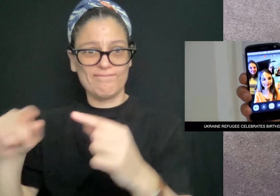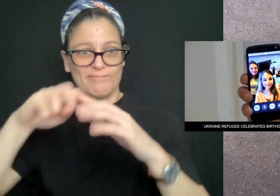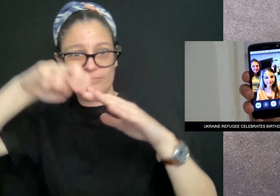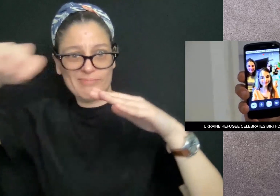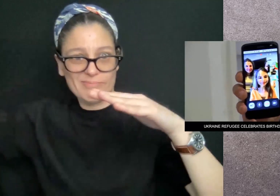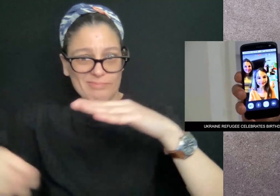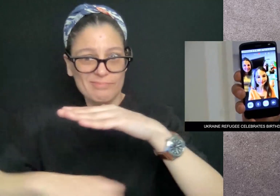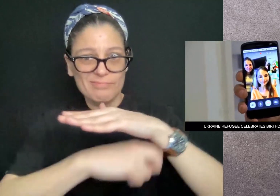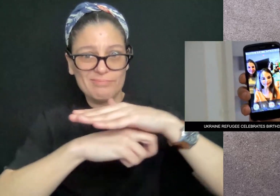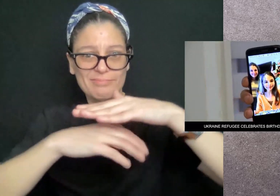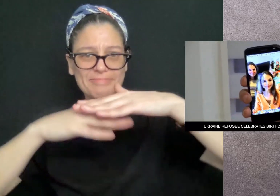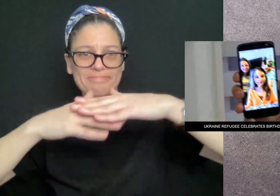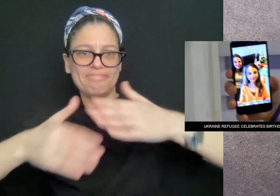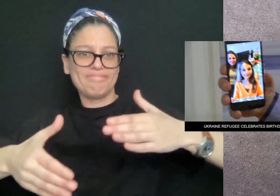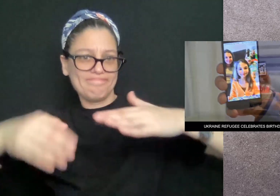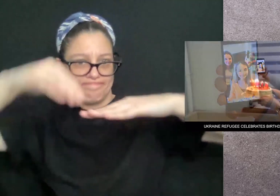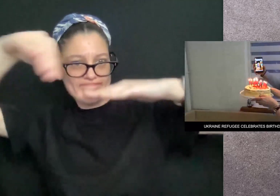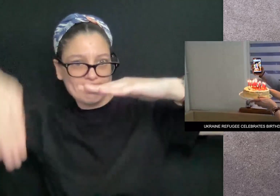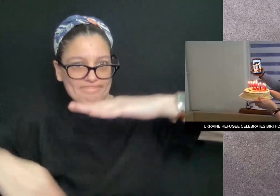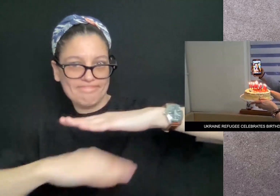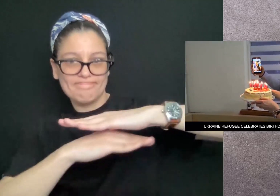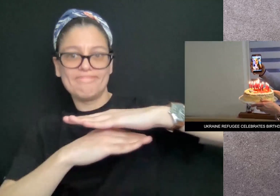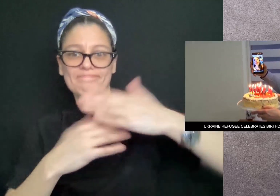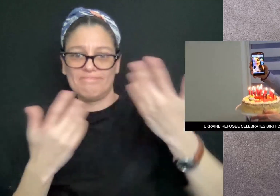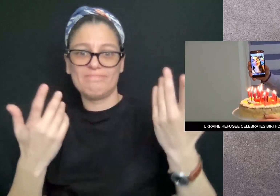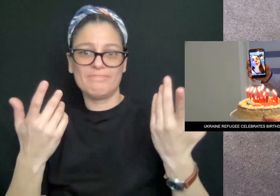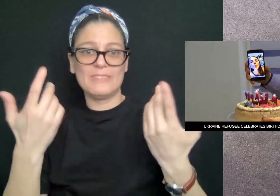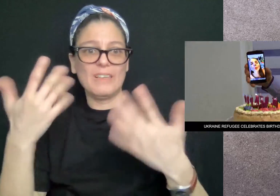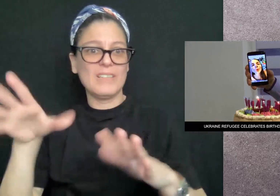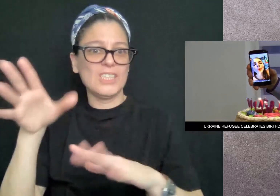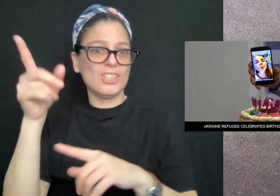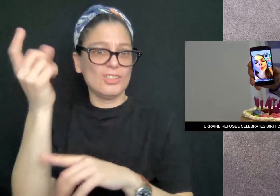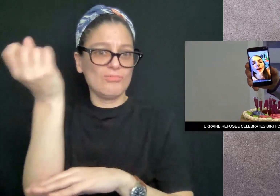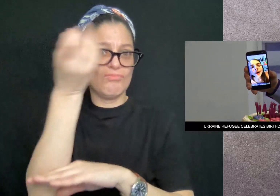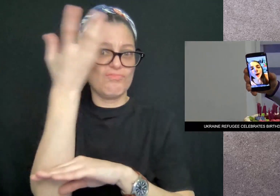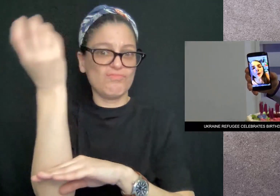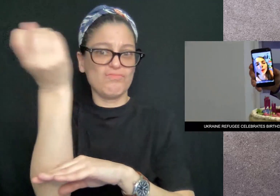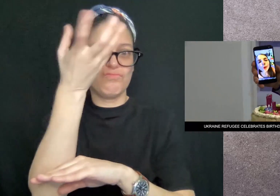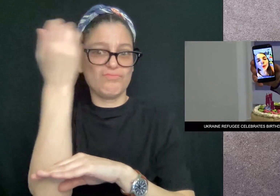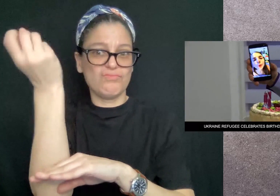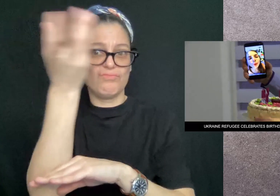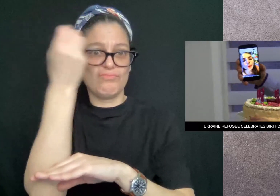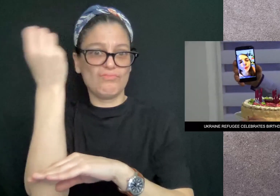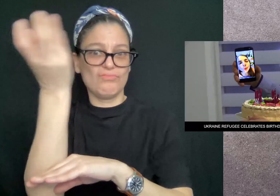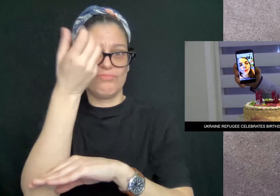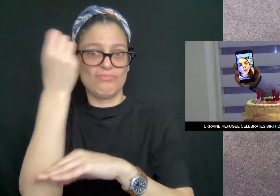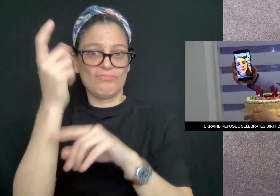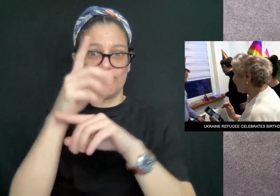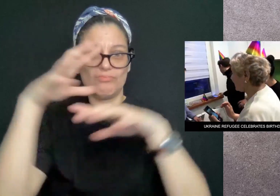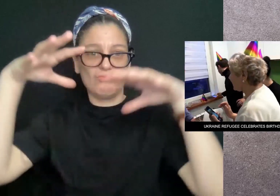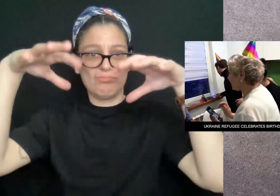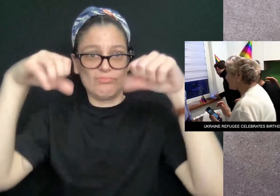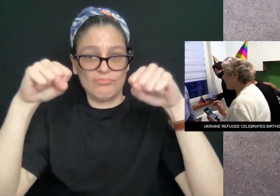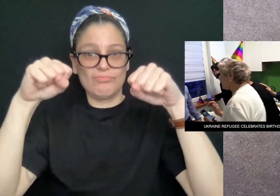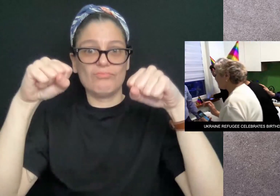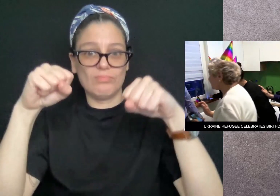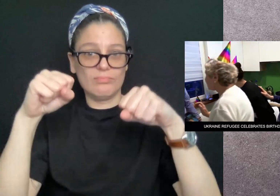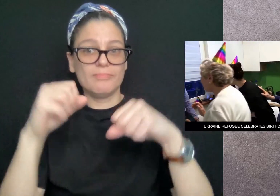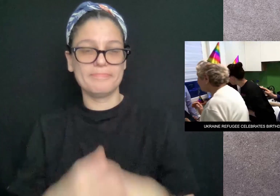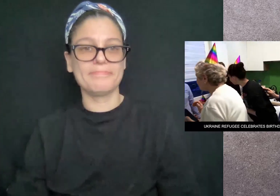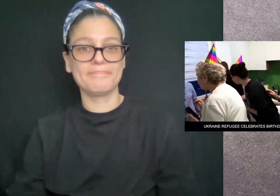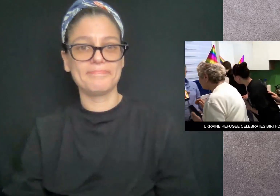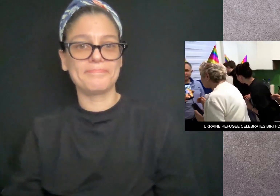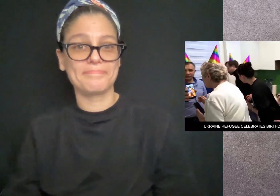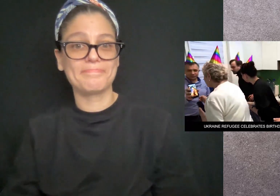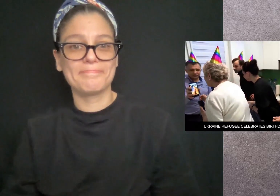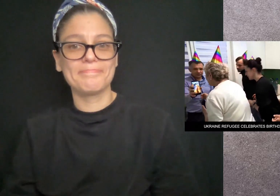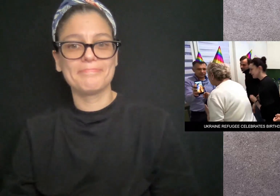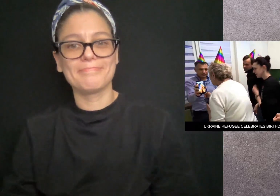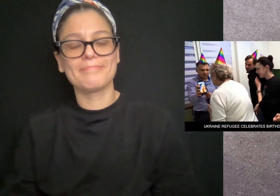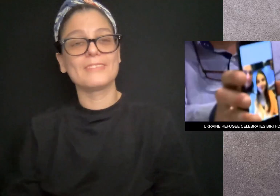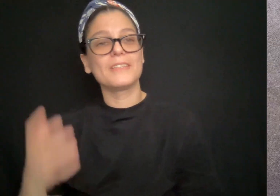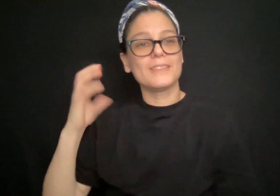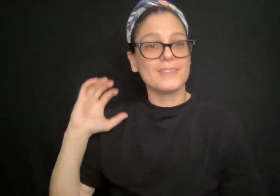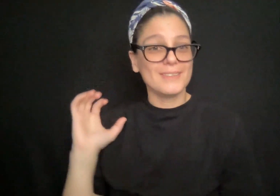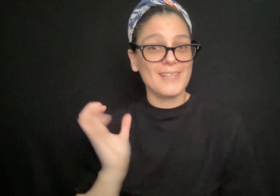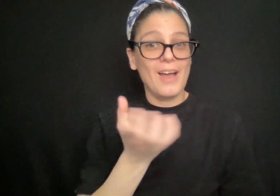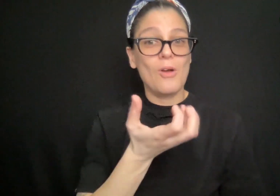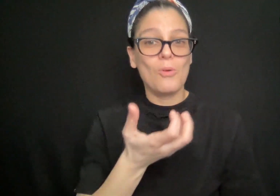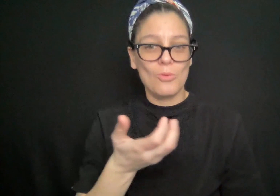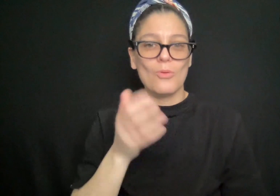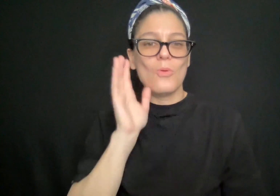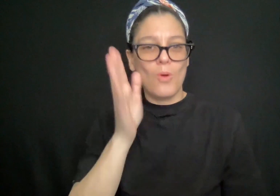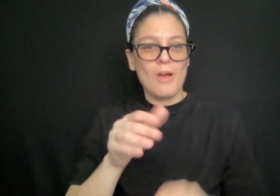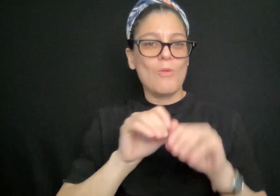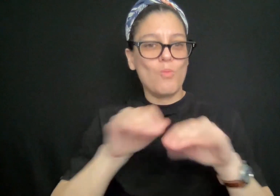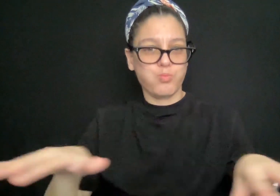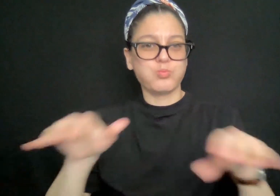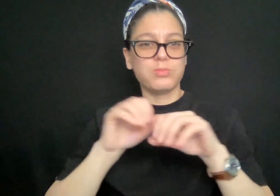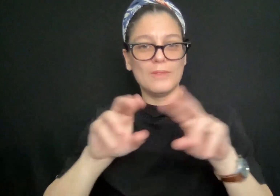had to run to the underground shelter after the air raid siren went off Sign1News will